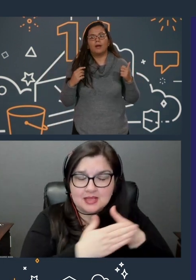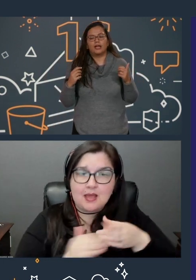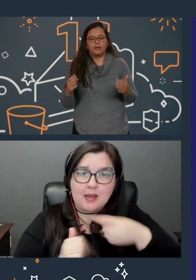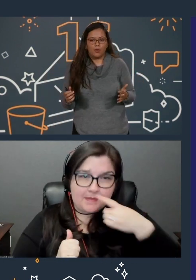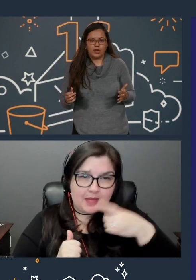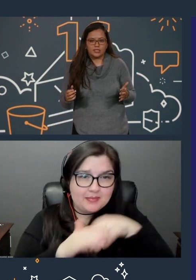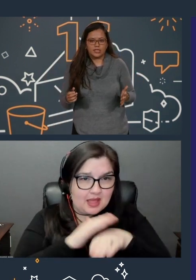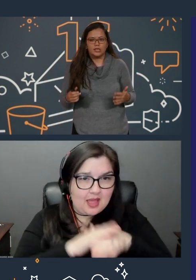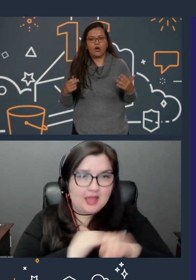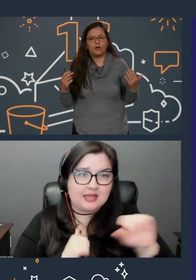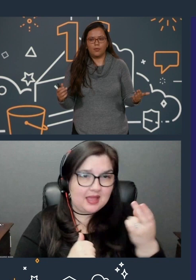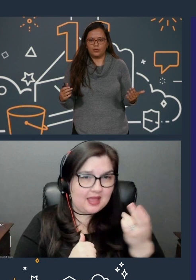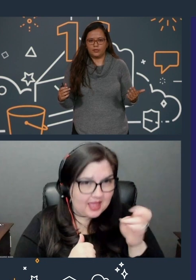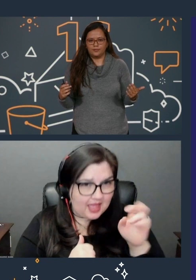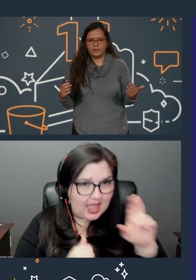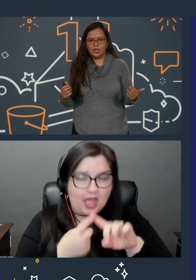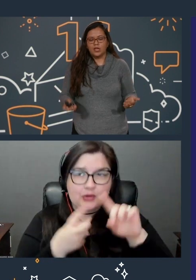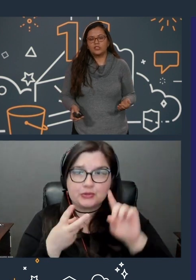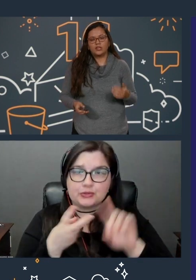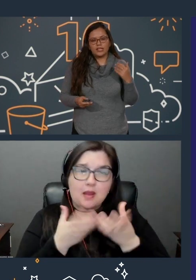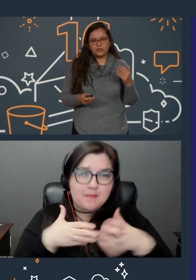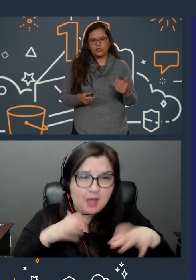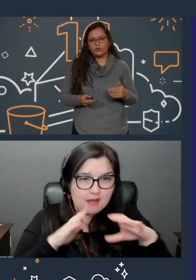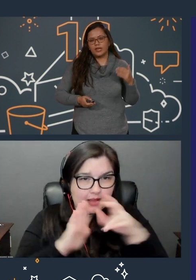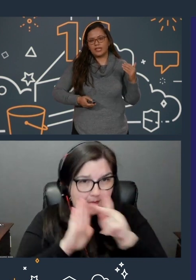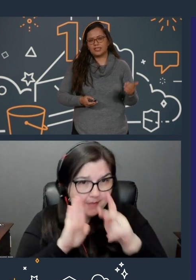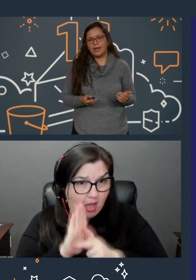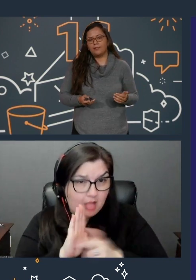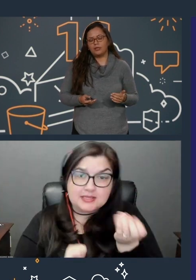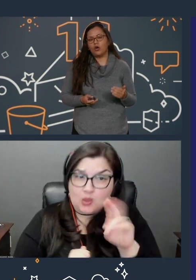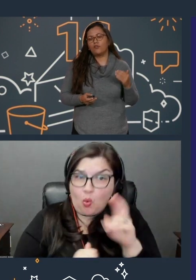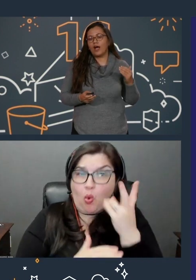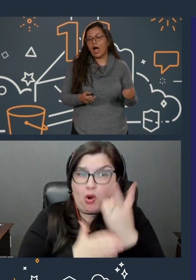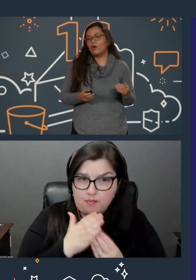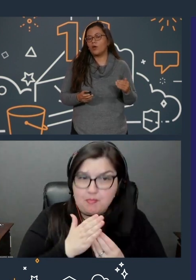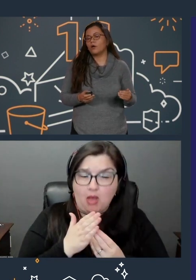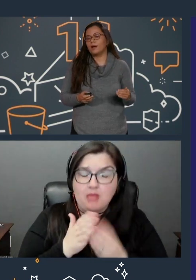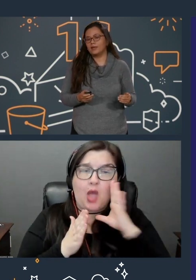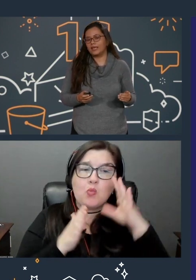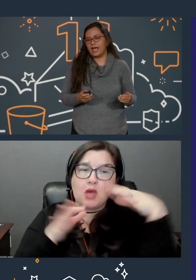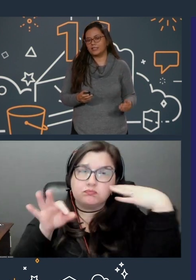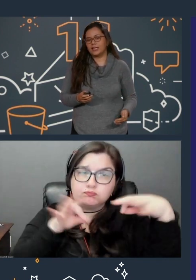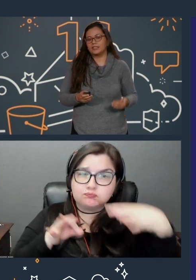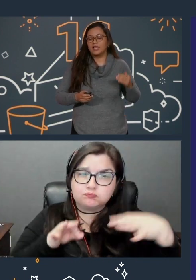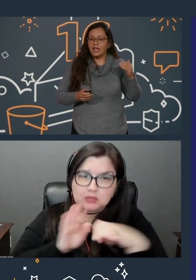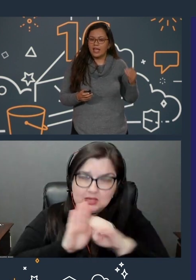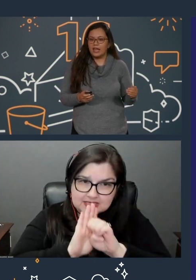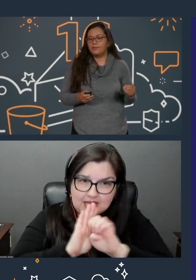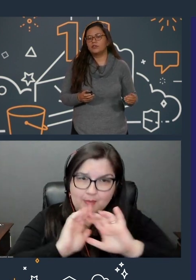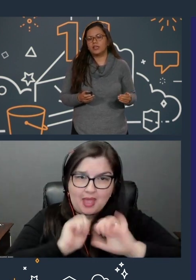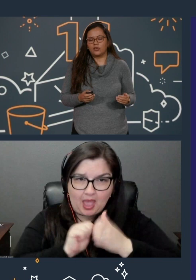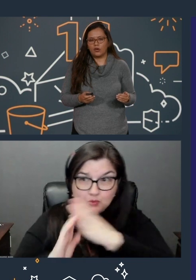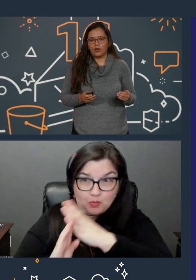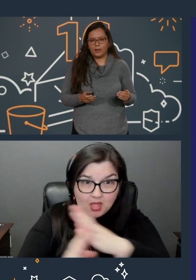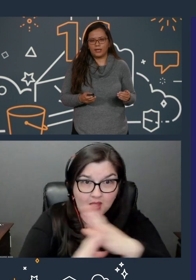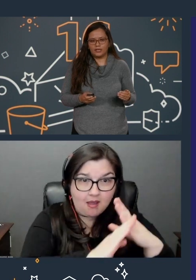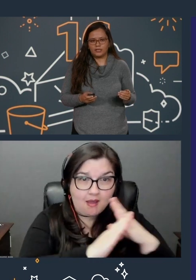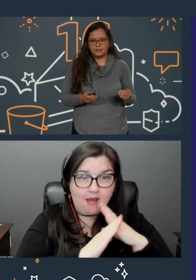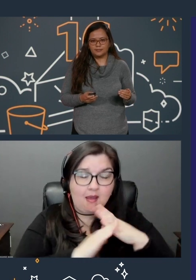bucket policy or both. So let's go through an example of how Block Public Access help you secure your buckets.